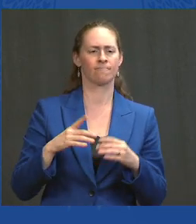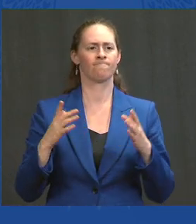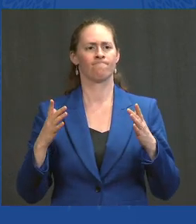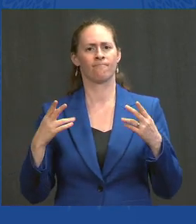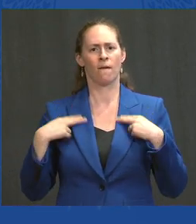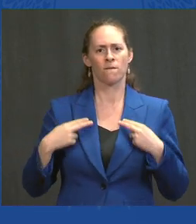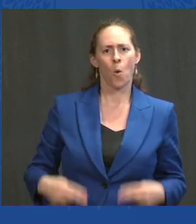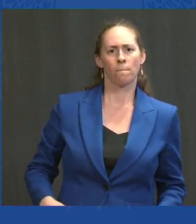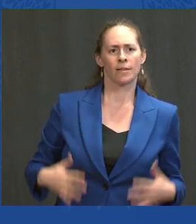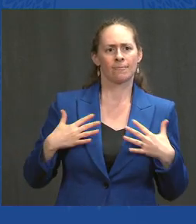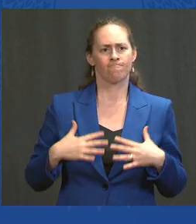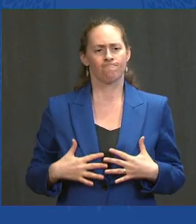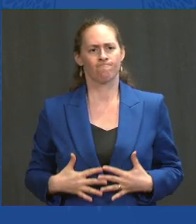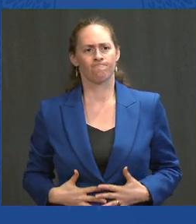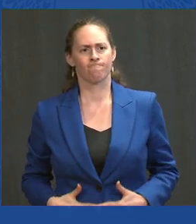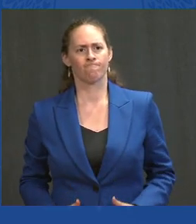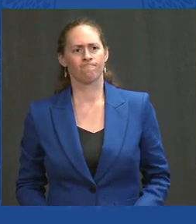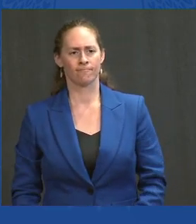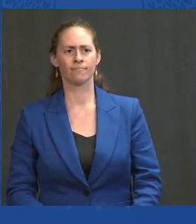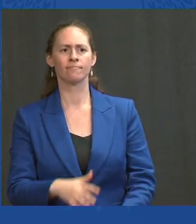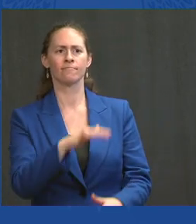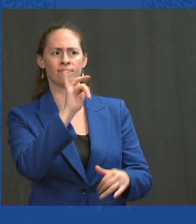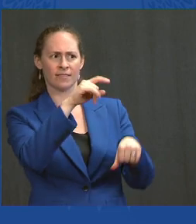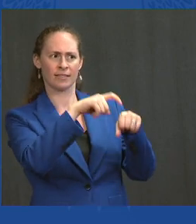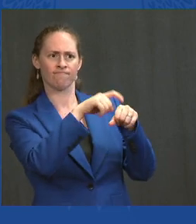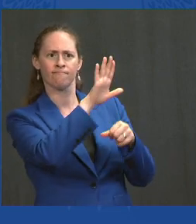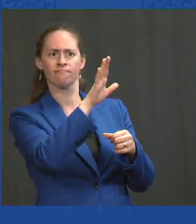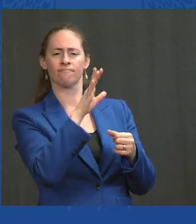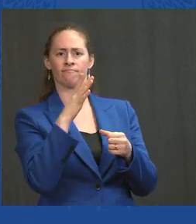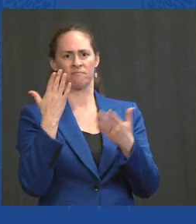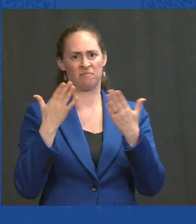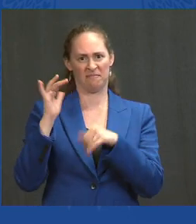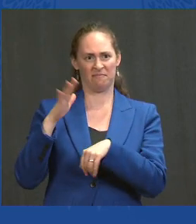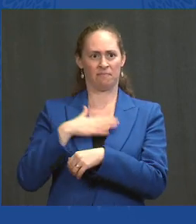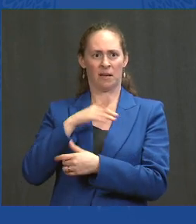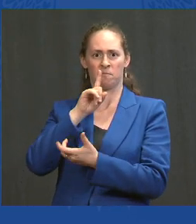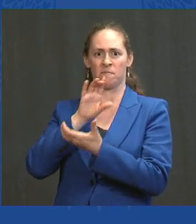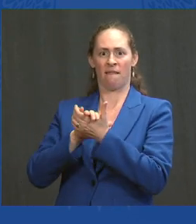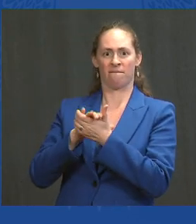First Lady or Second Lady to go into a warzone -- an active war zone. She was with me,